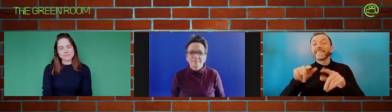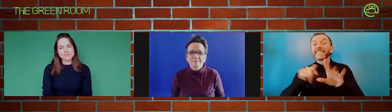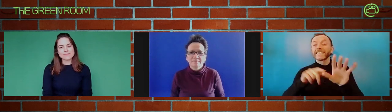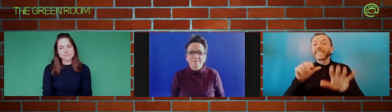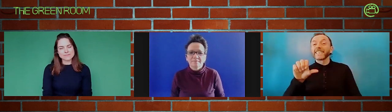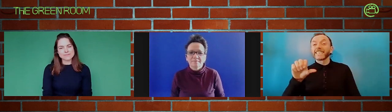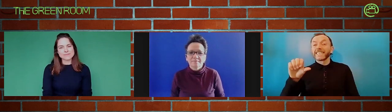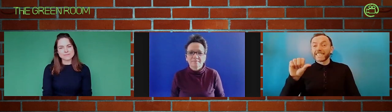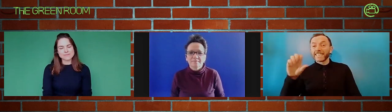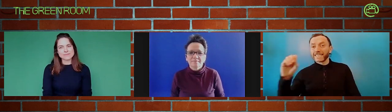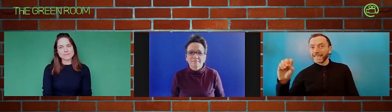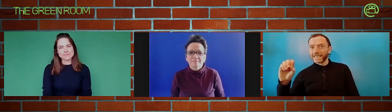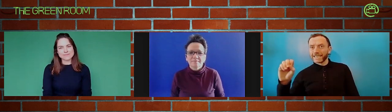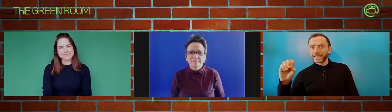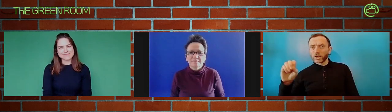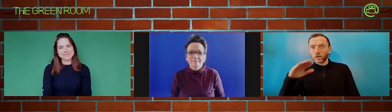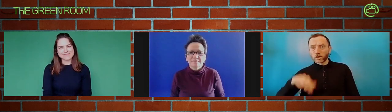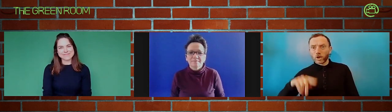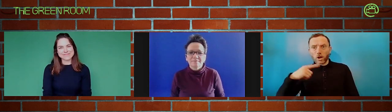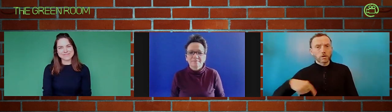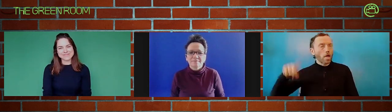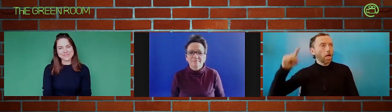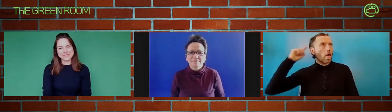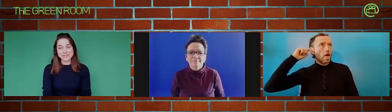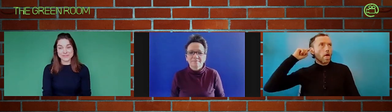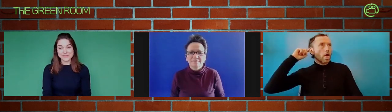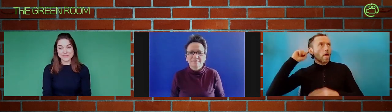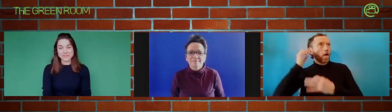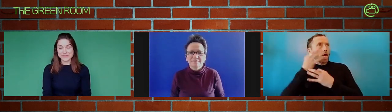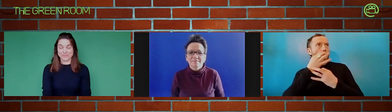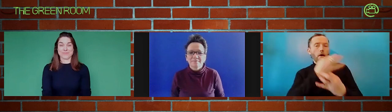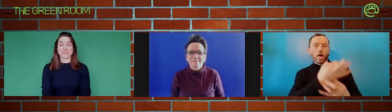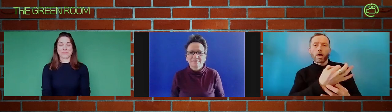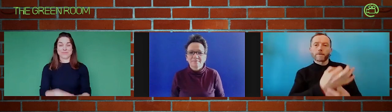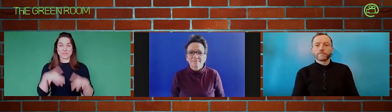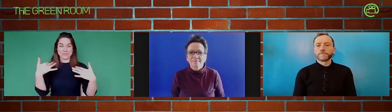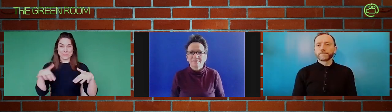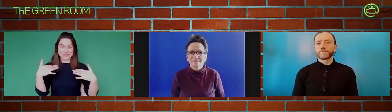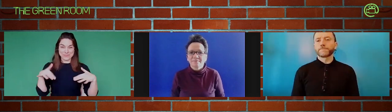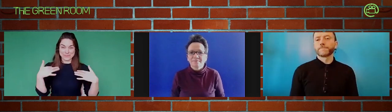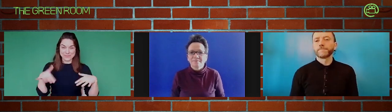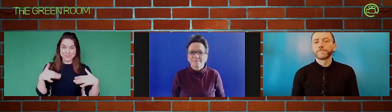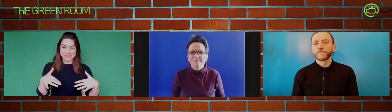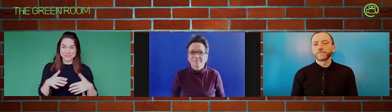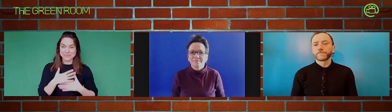in the back of my mind. JS: That's amazing! So I mean it's